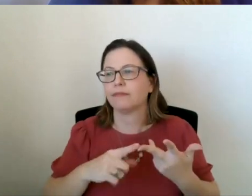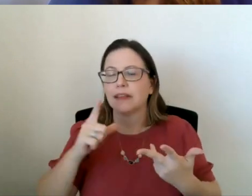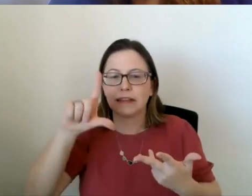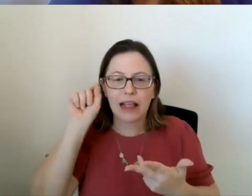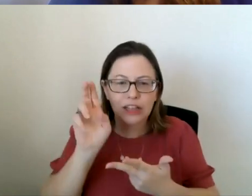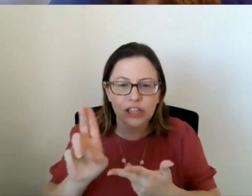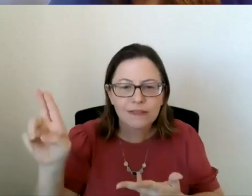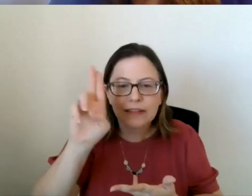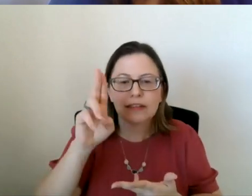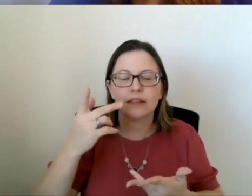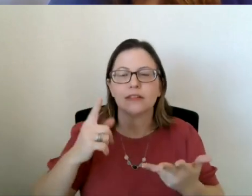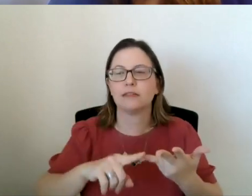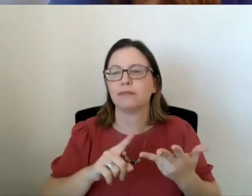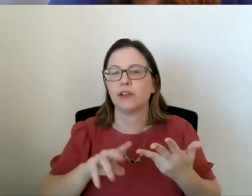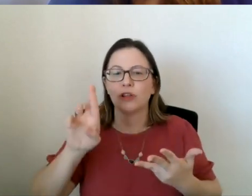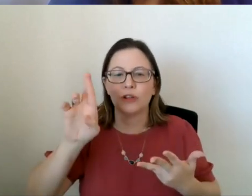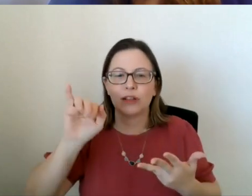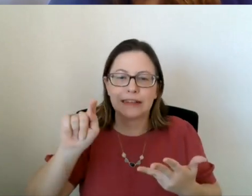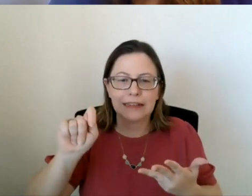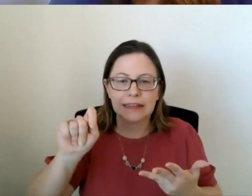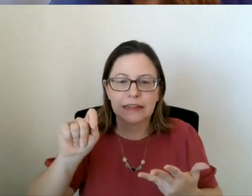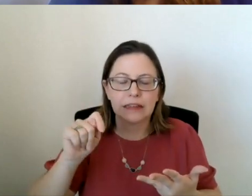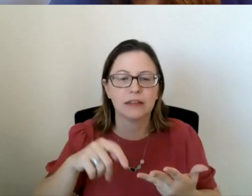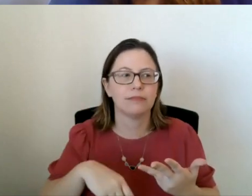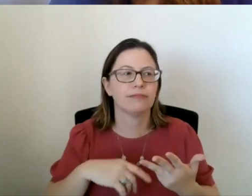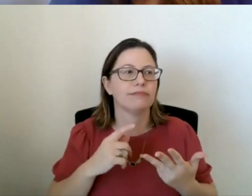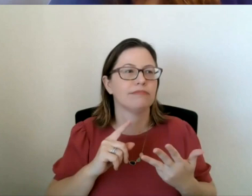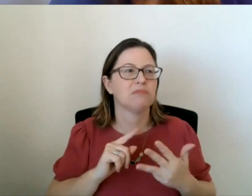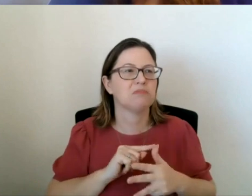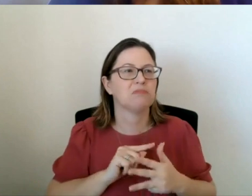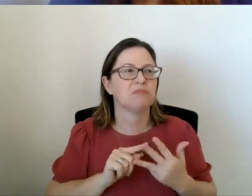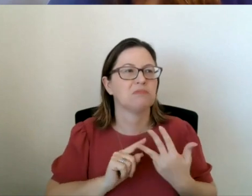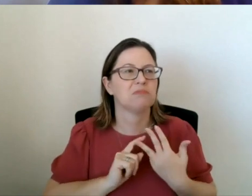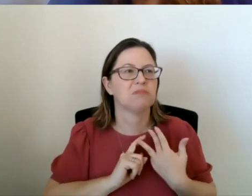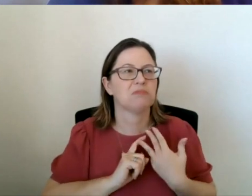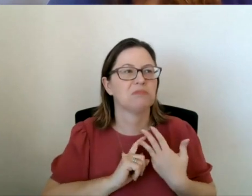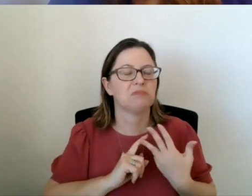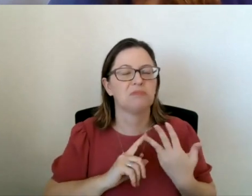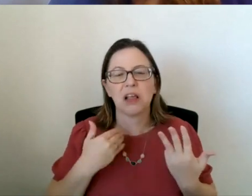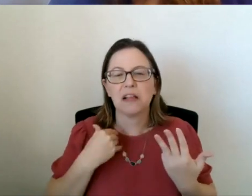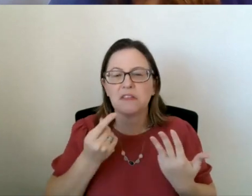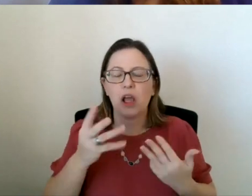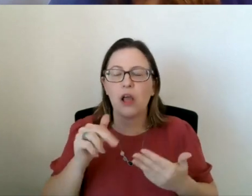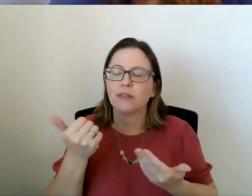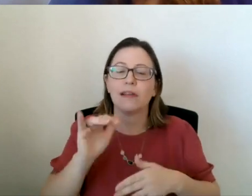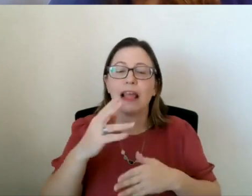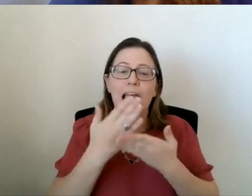the National Association of the Deaf, Gallaudet University, Rochester Institute of Technology,